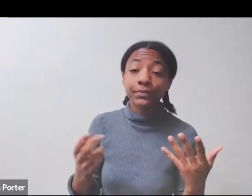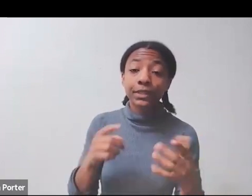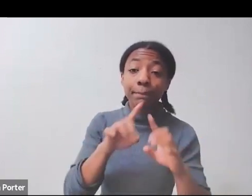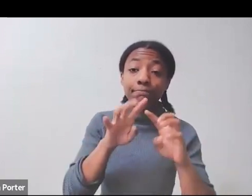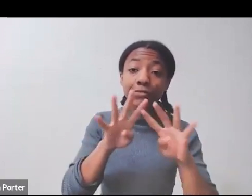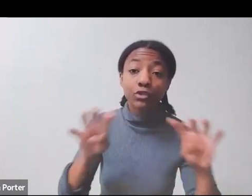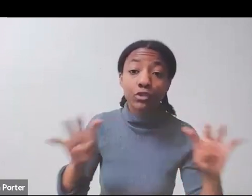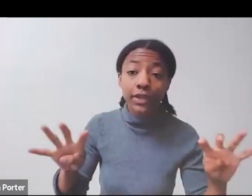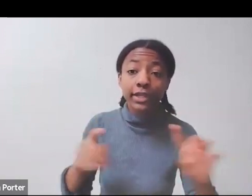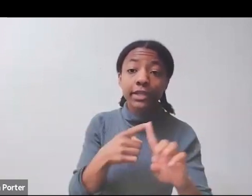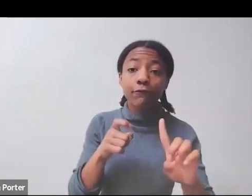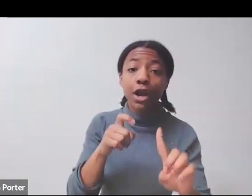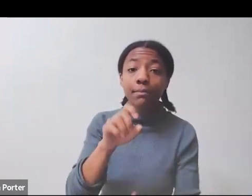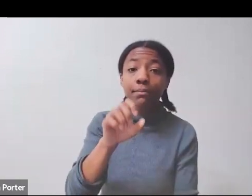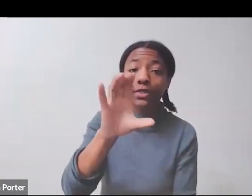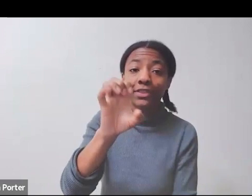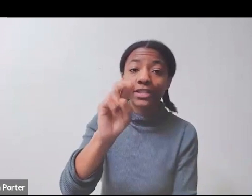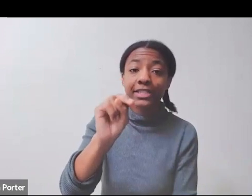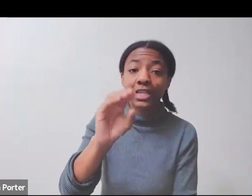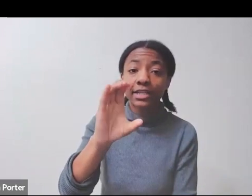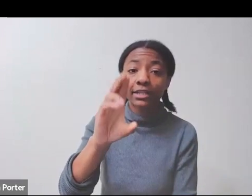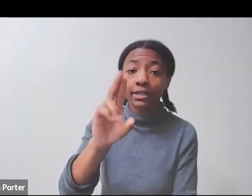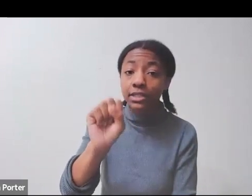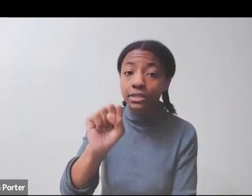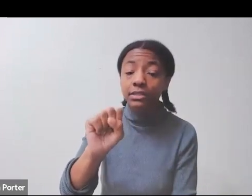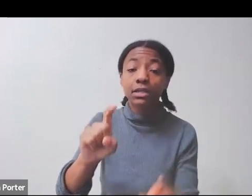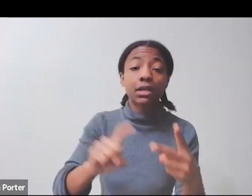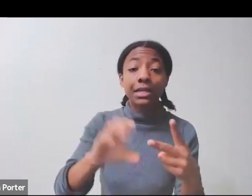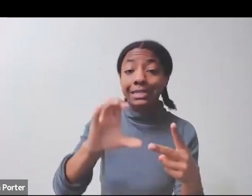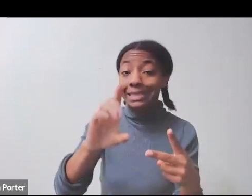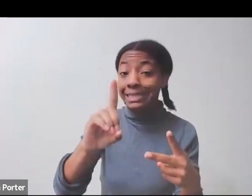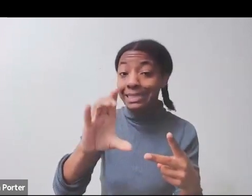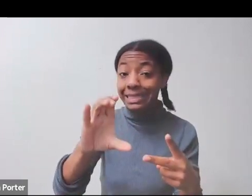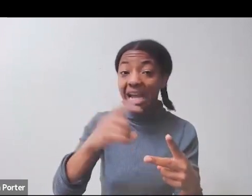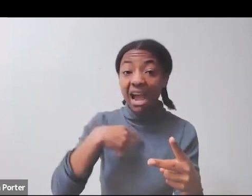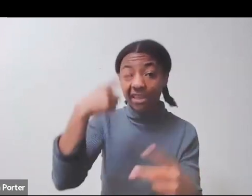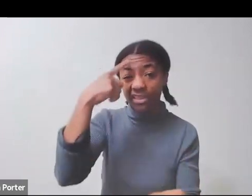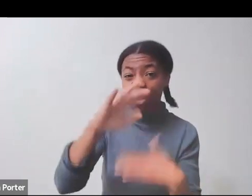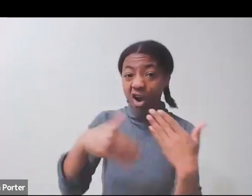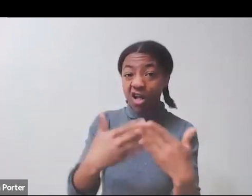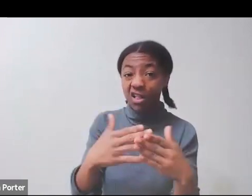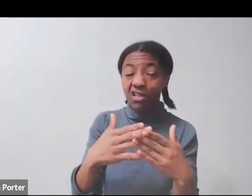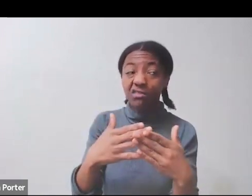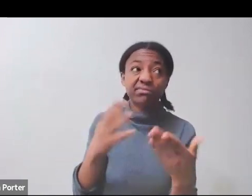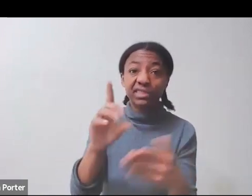from the census, pulling from the CDC. It seems like all disability articles choose a side